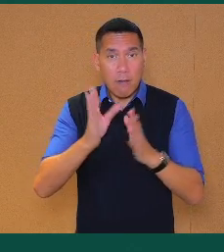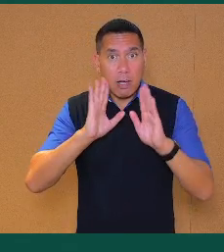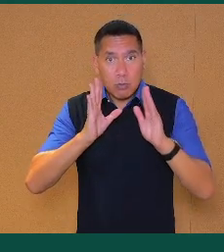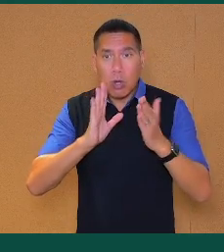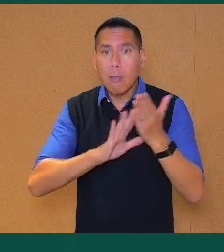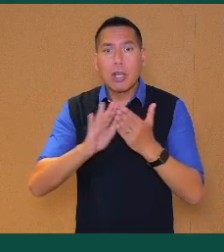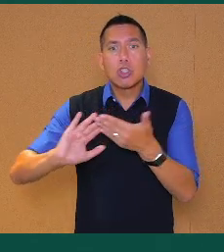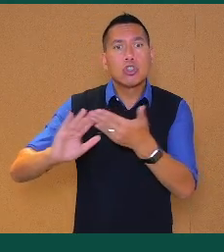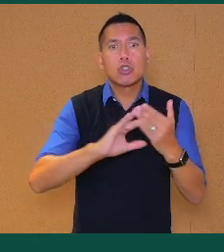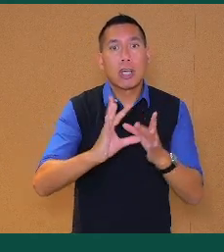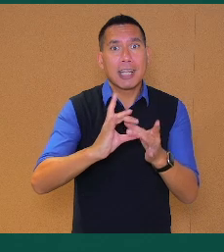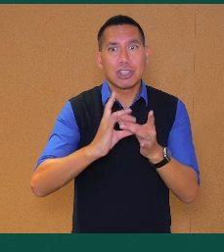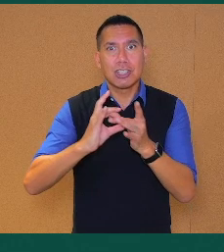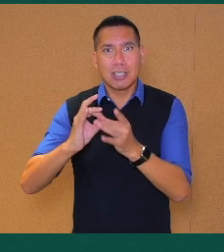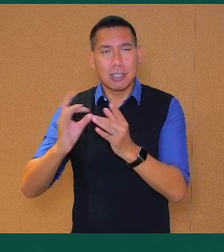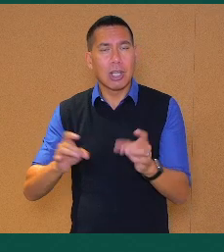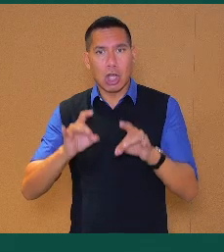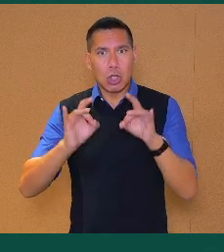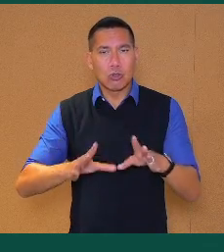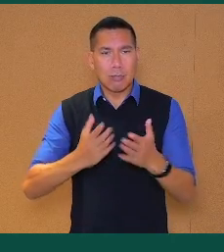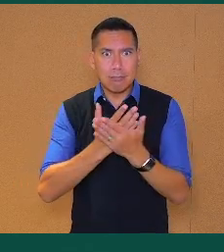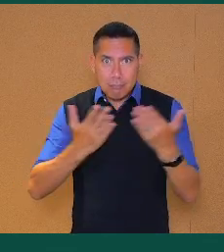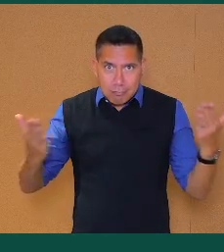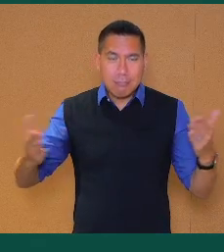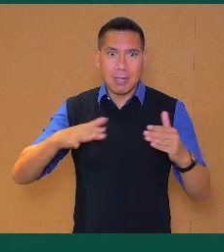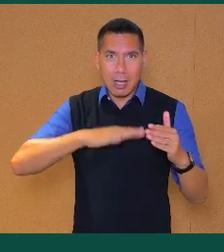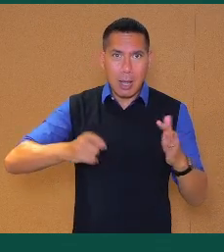Josh Collings - Upper Murray community legend. Josh Collings founded the Acres & Acres Cooperative - a market garden